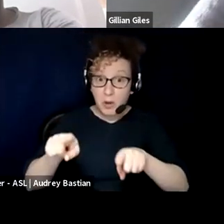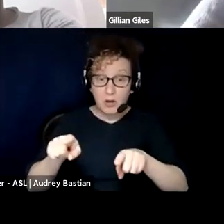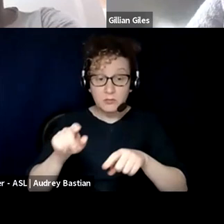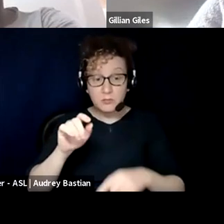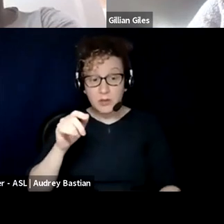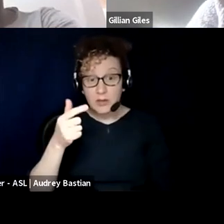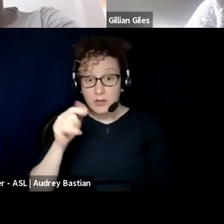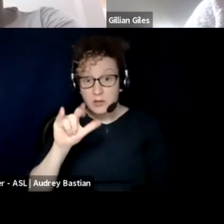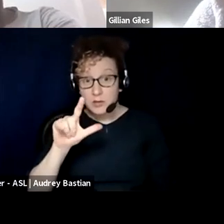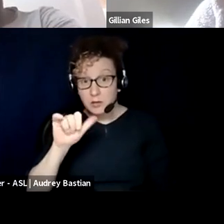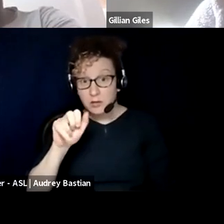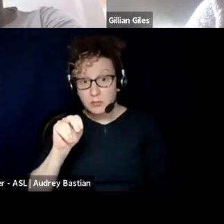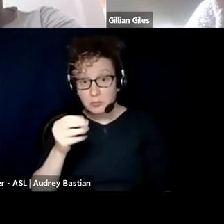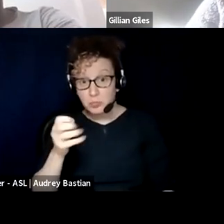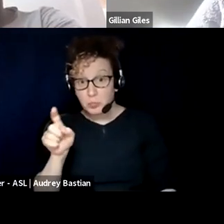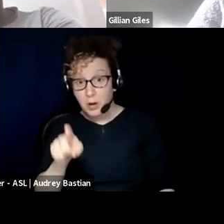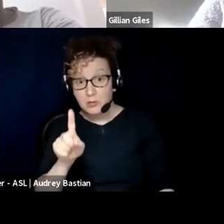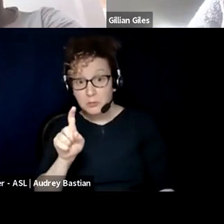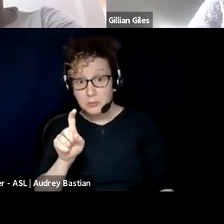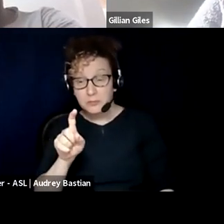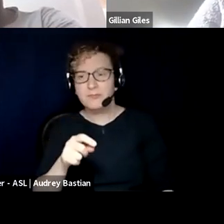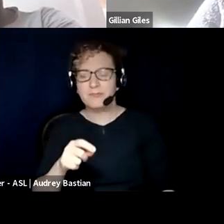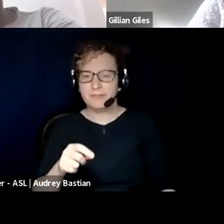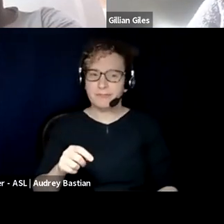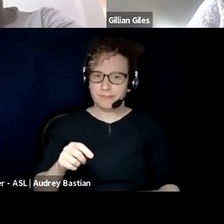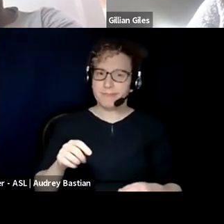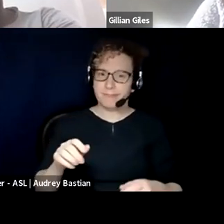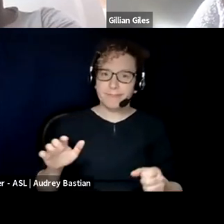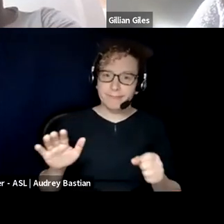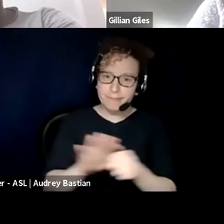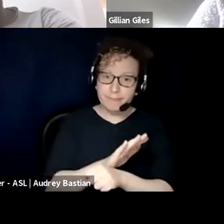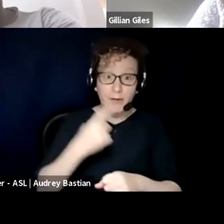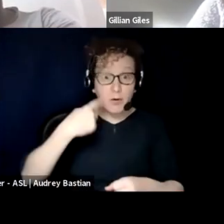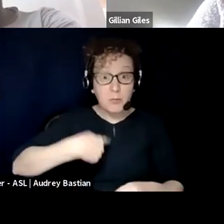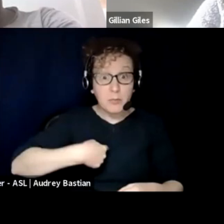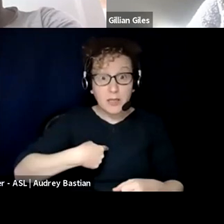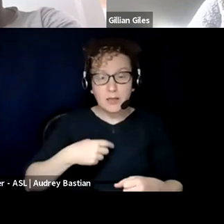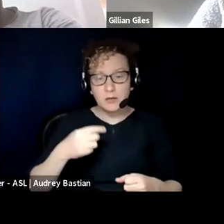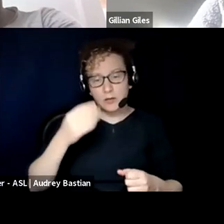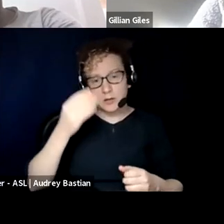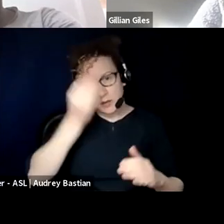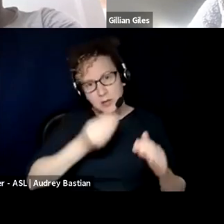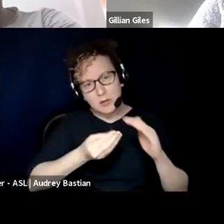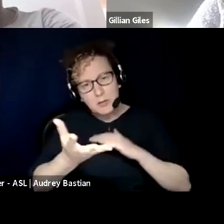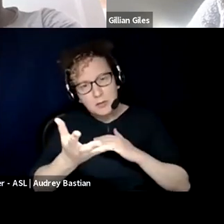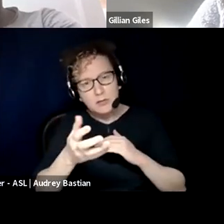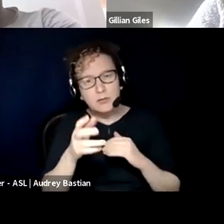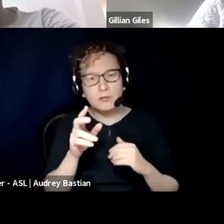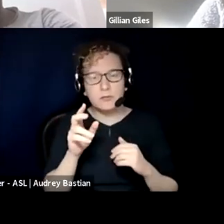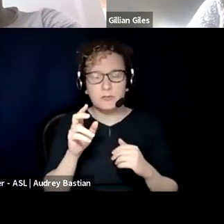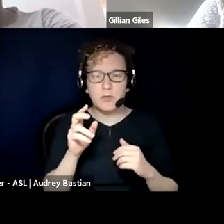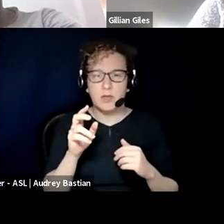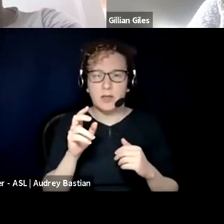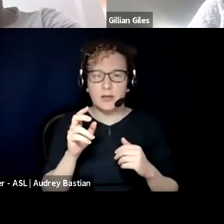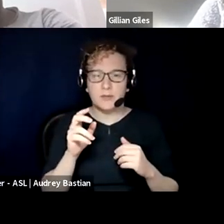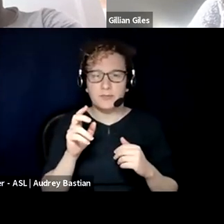Absolutely. For me, I think with disclosure, I was really lucky. Most